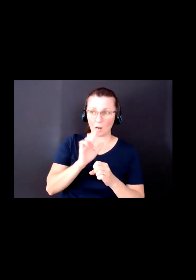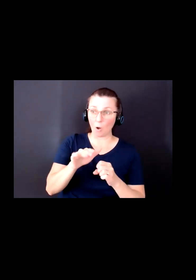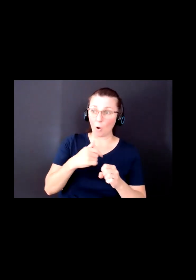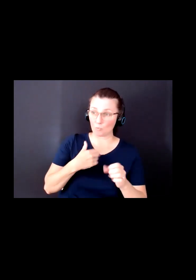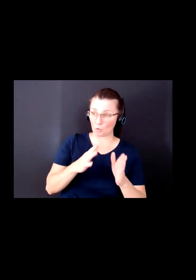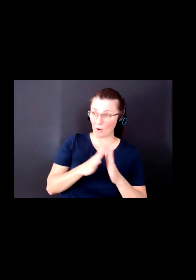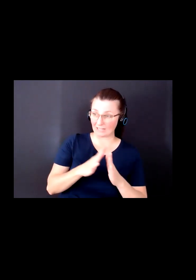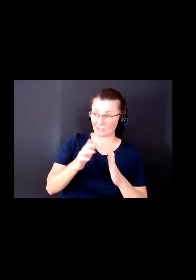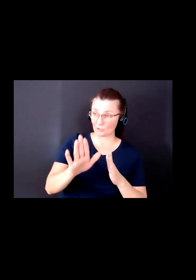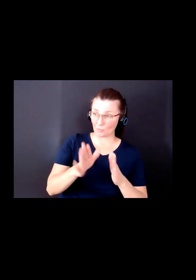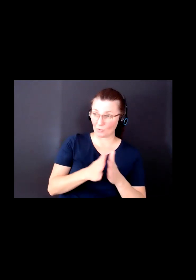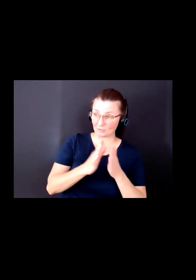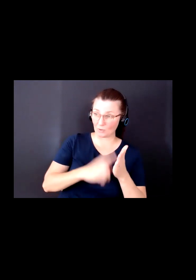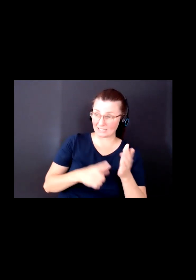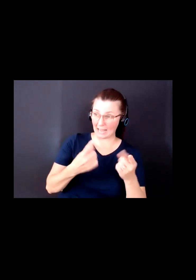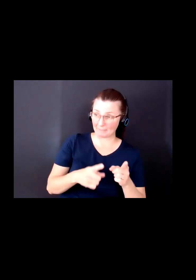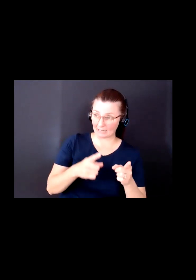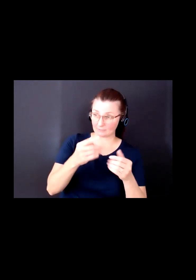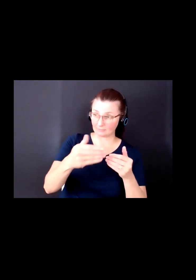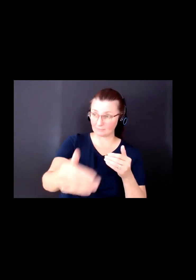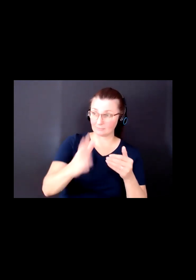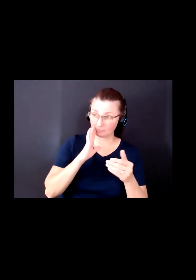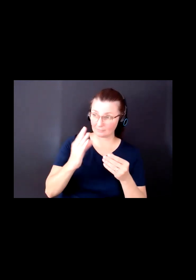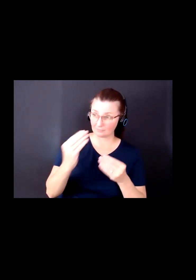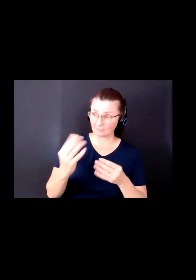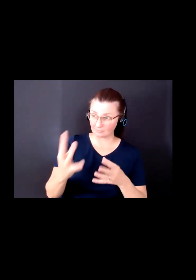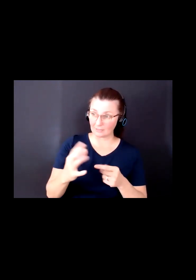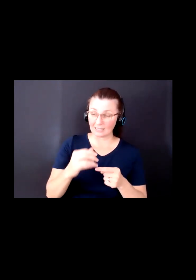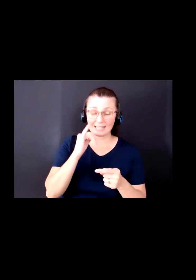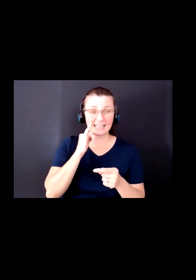And if an entity can't meet the request, they must respond with an